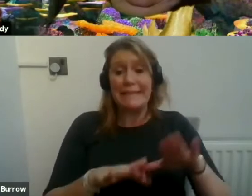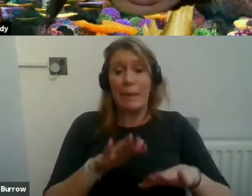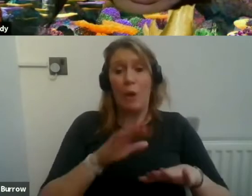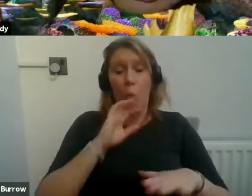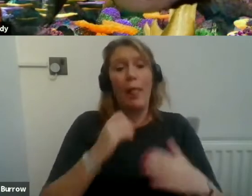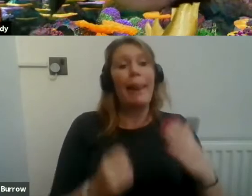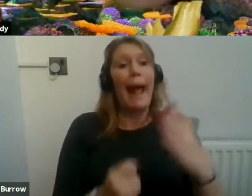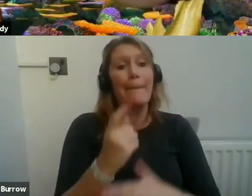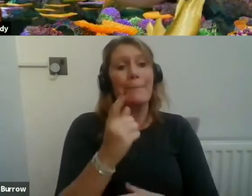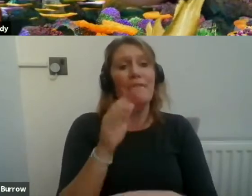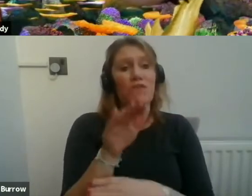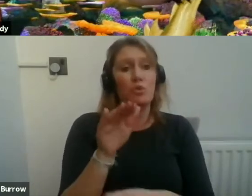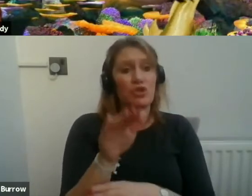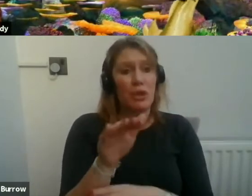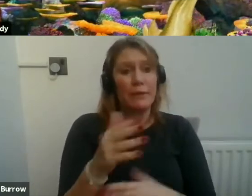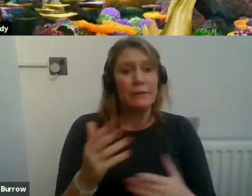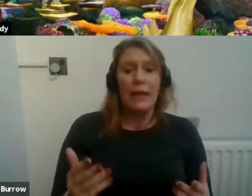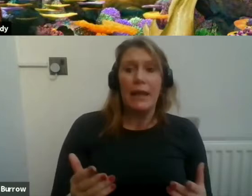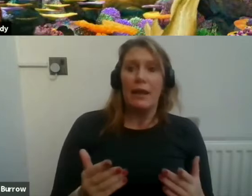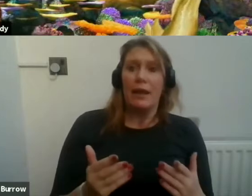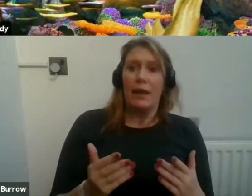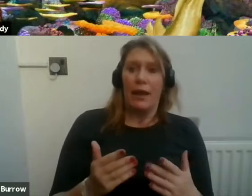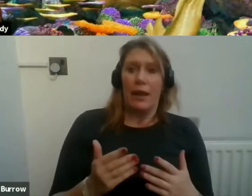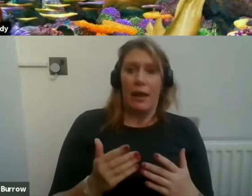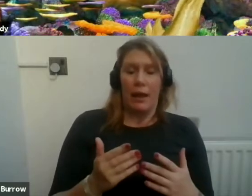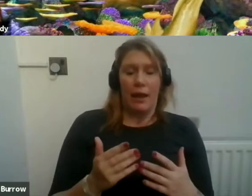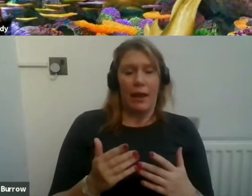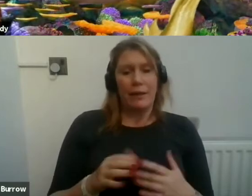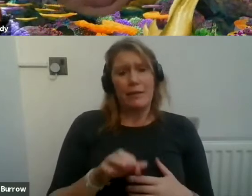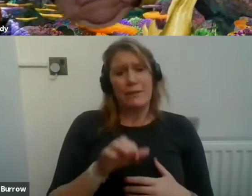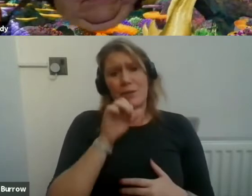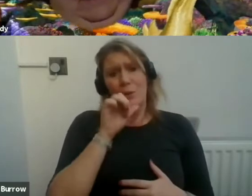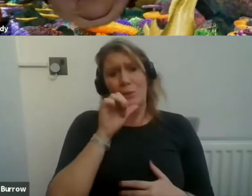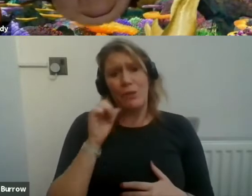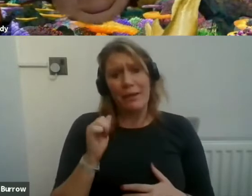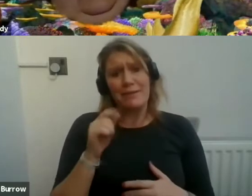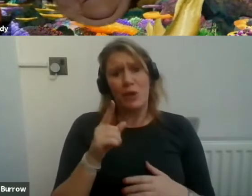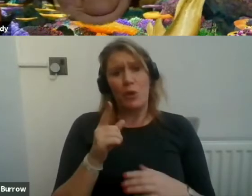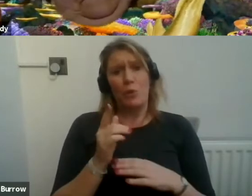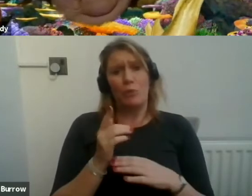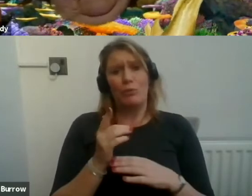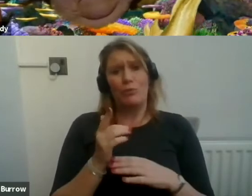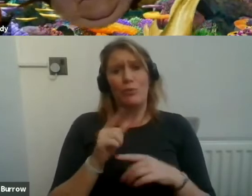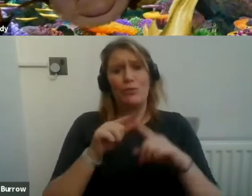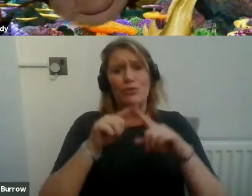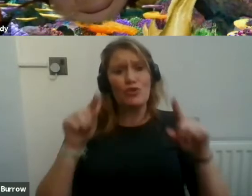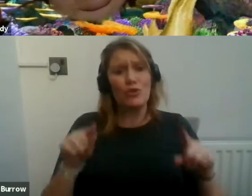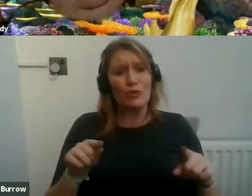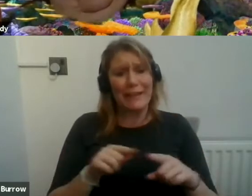a privilege that the film is being screened at this festival. That gives us so much.